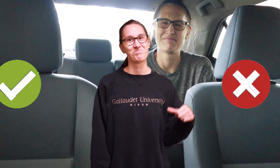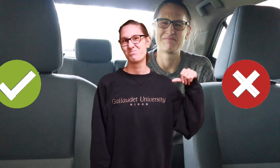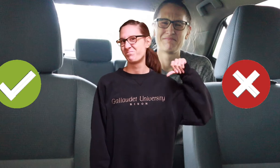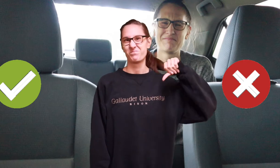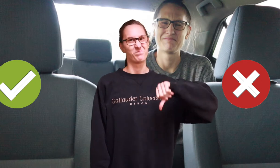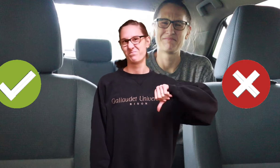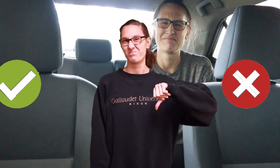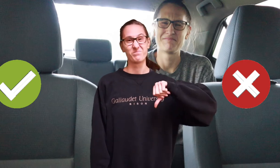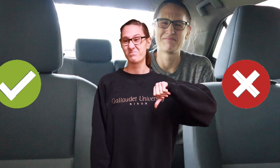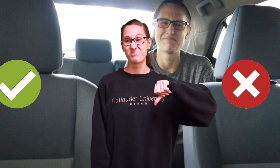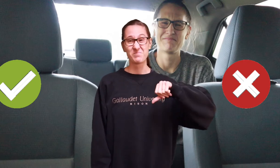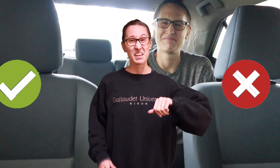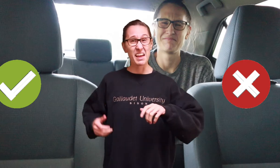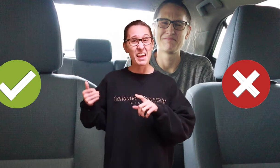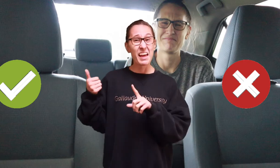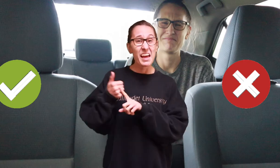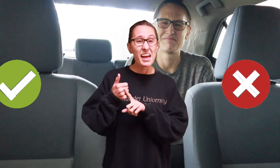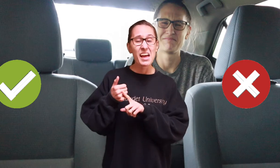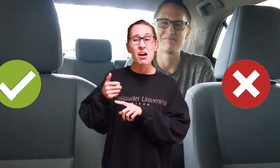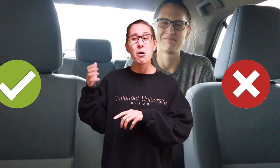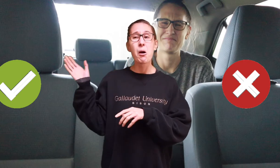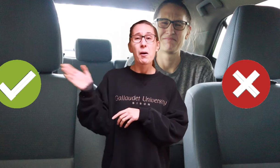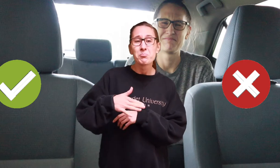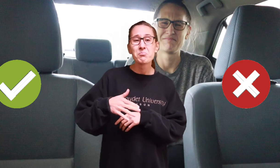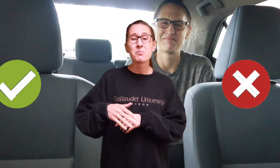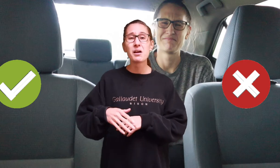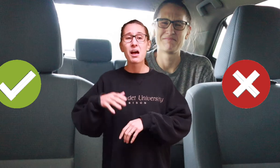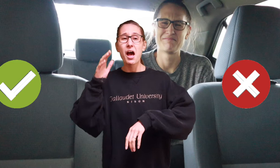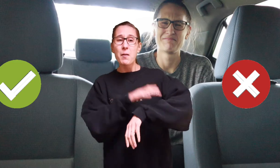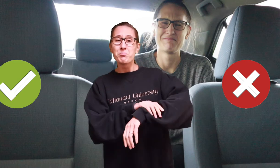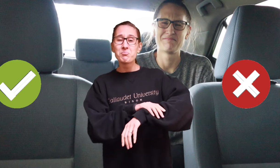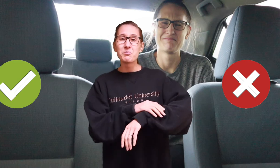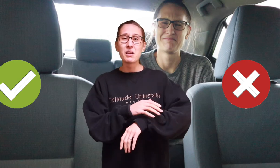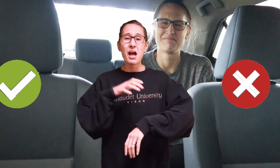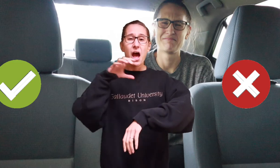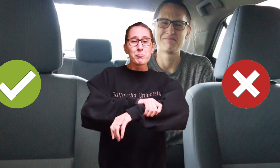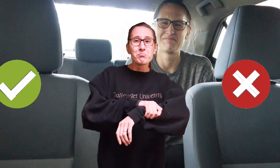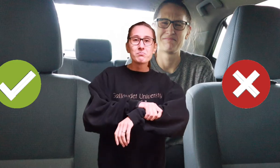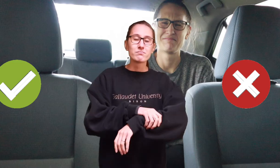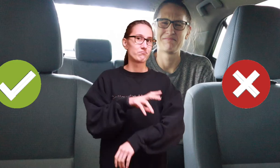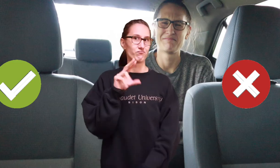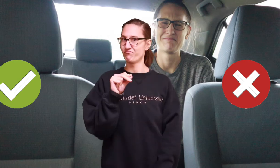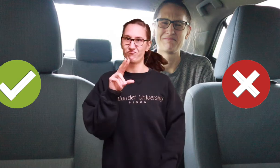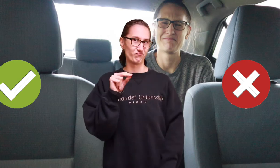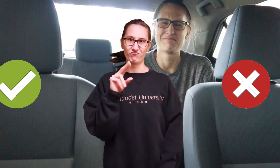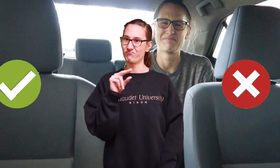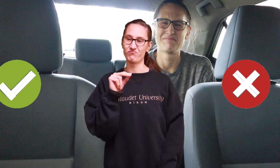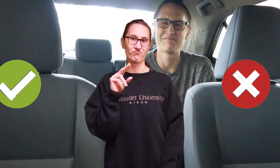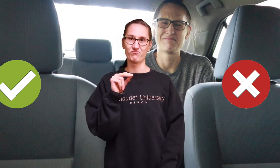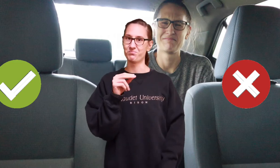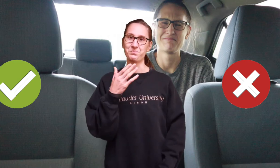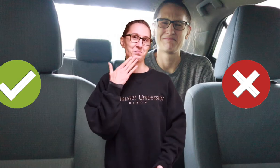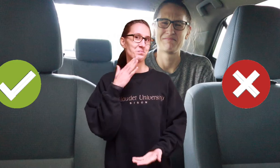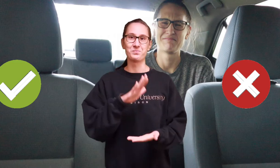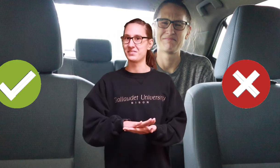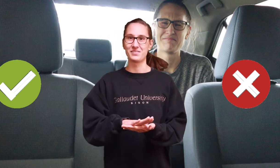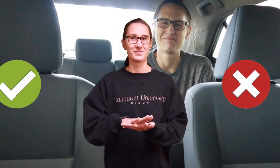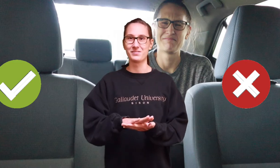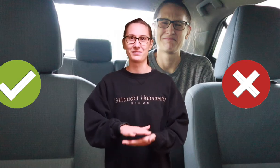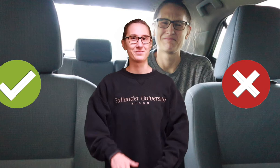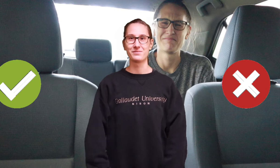Bad. Hitting and hurting other people is bad